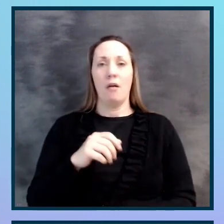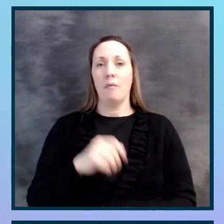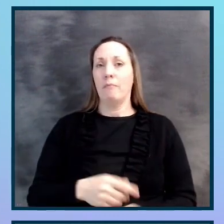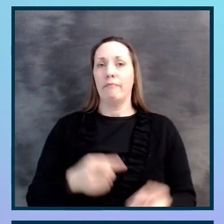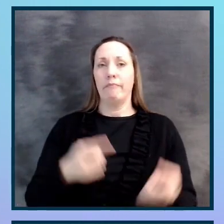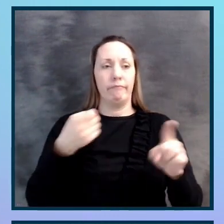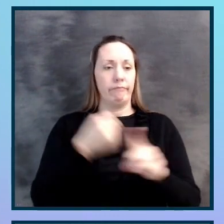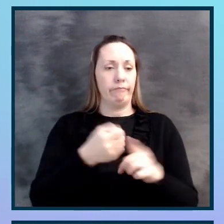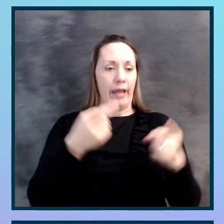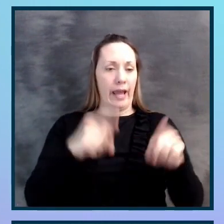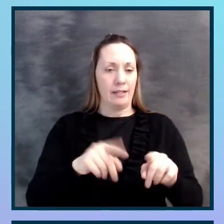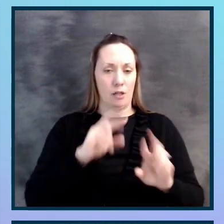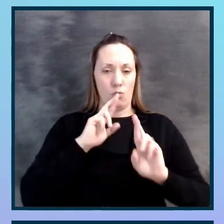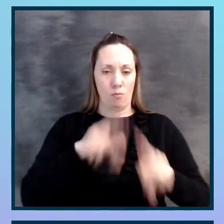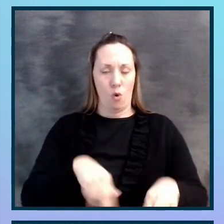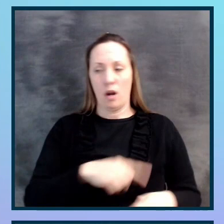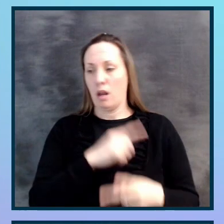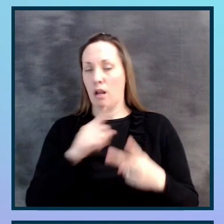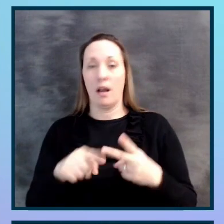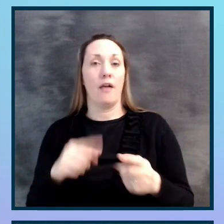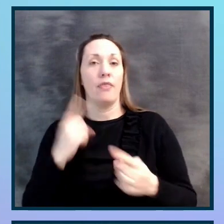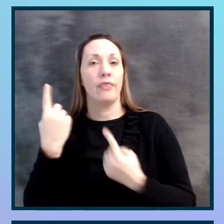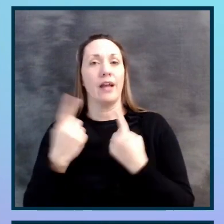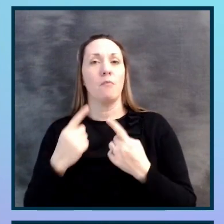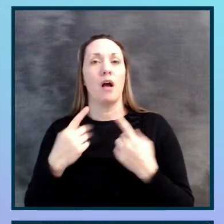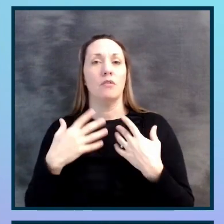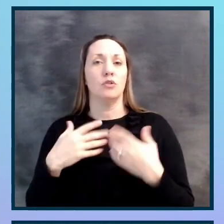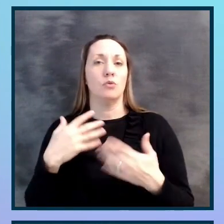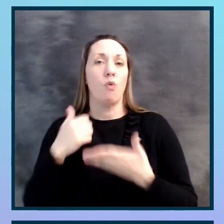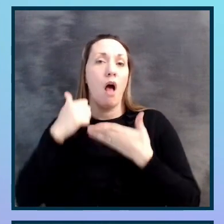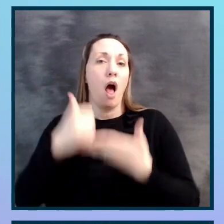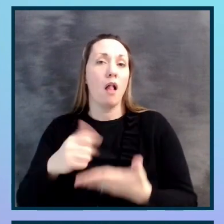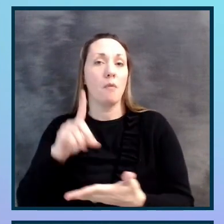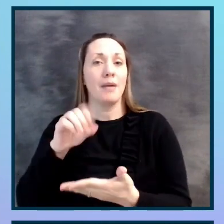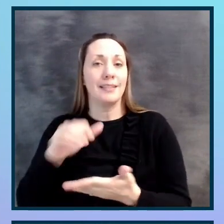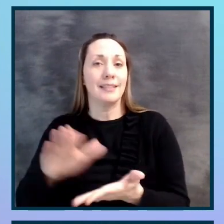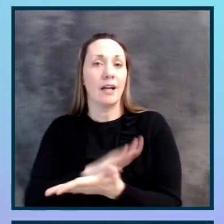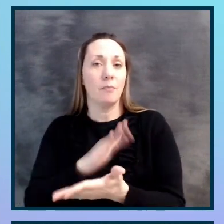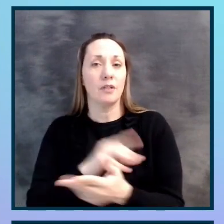to thinking about it in the content of help documentation and also third party apps.